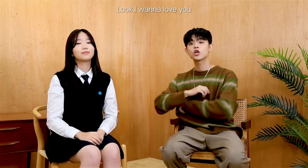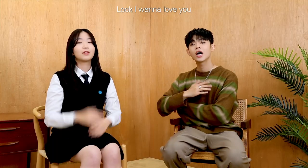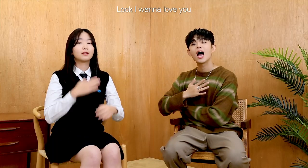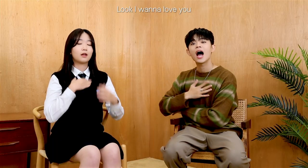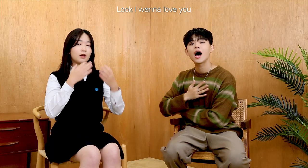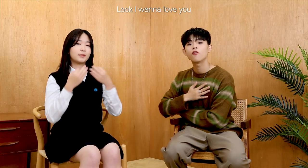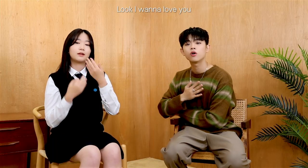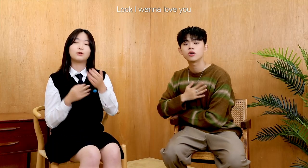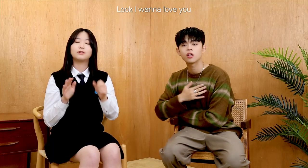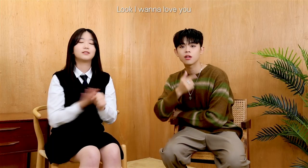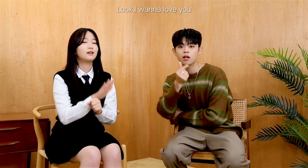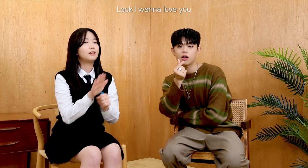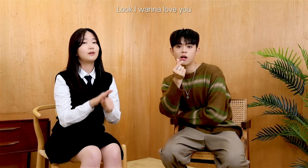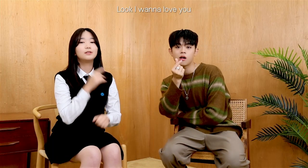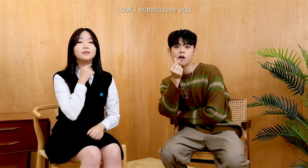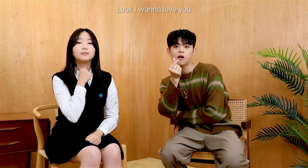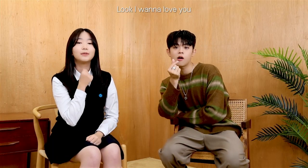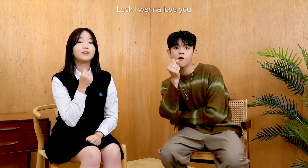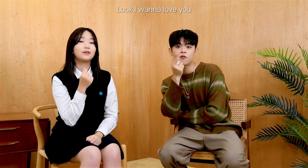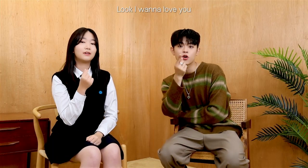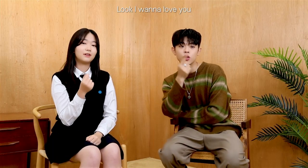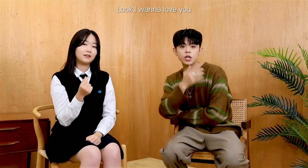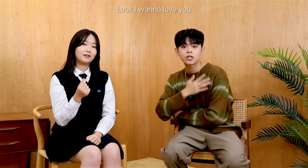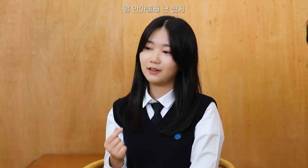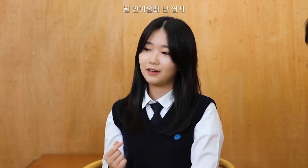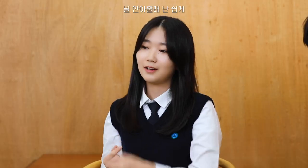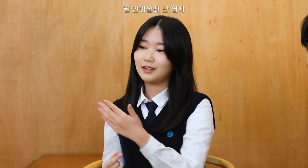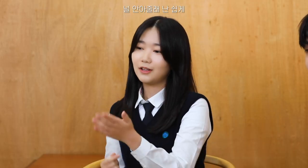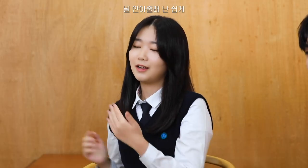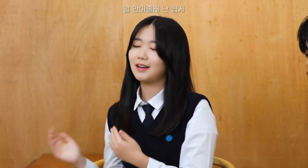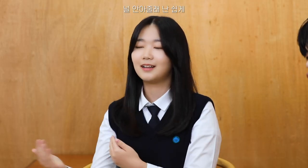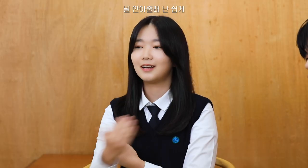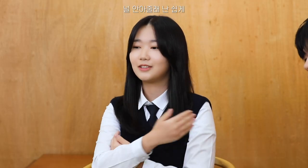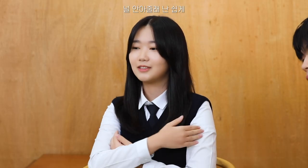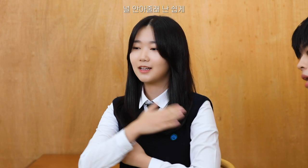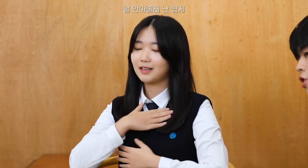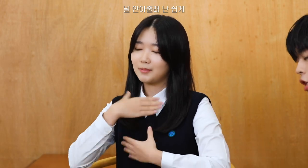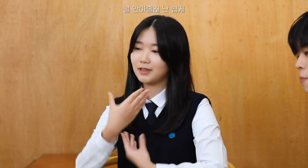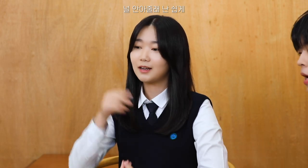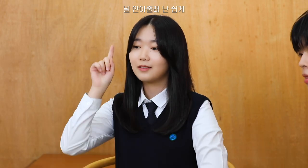Look I wanna love you I'm gonna hug you easily